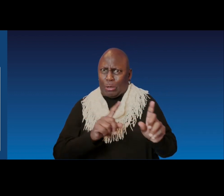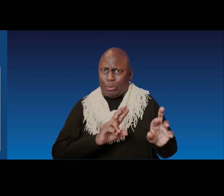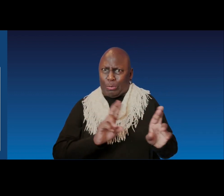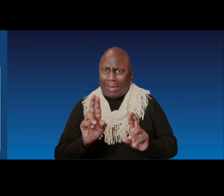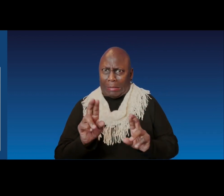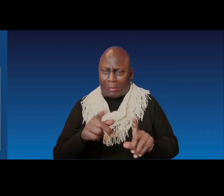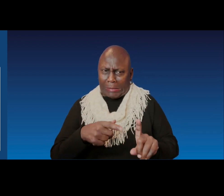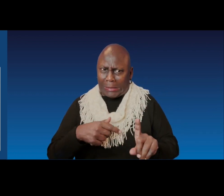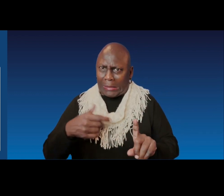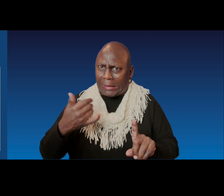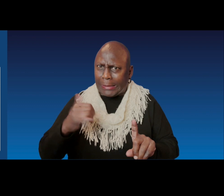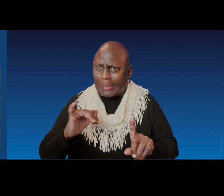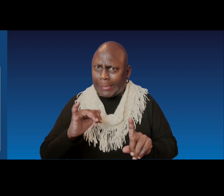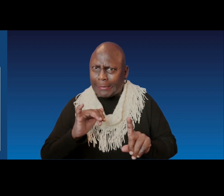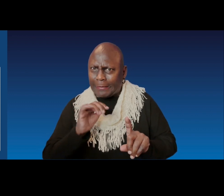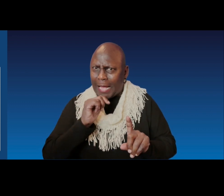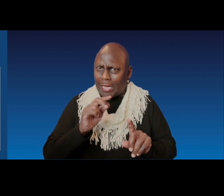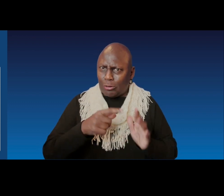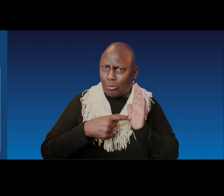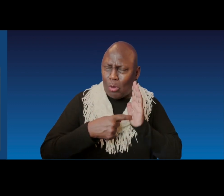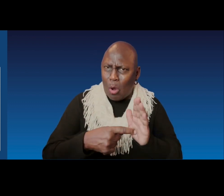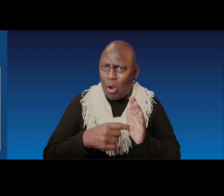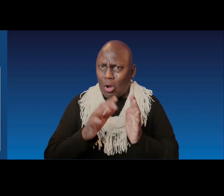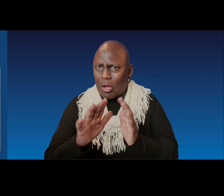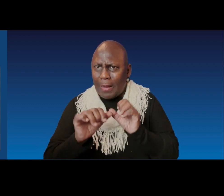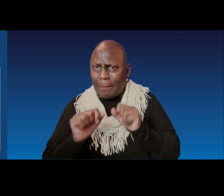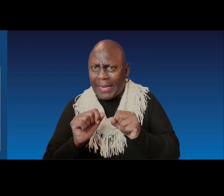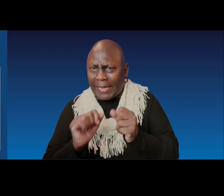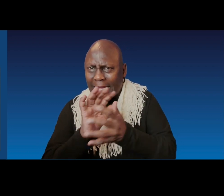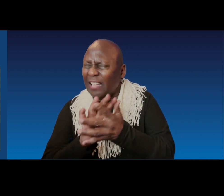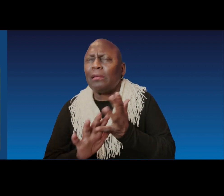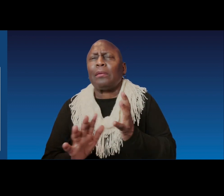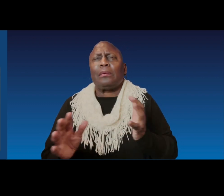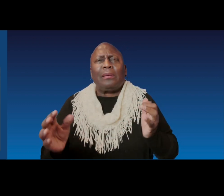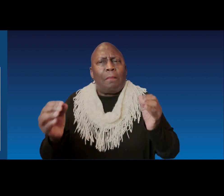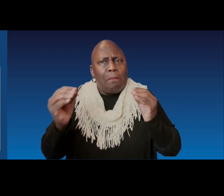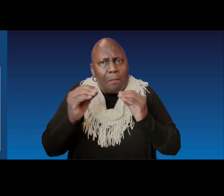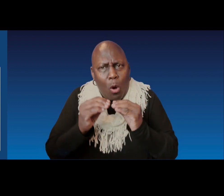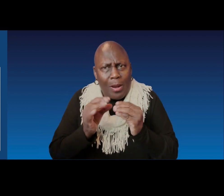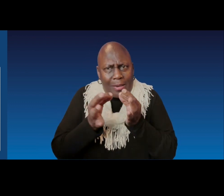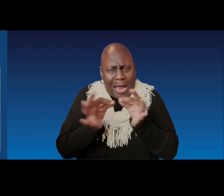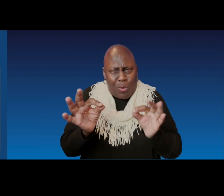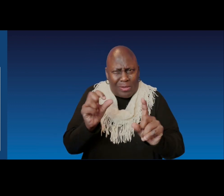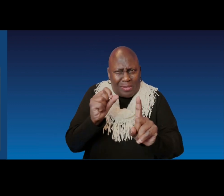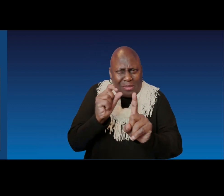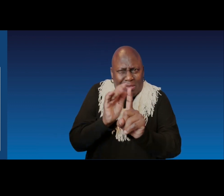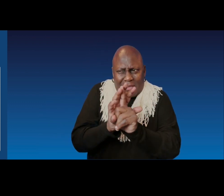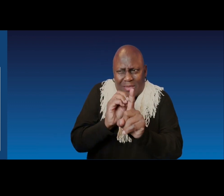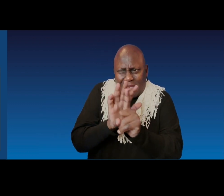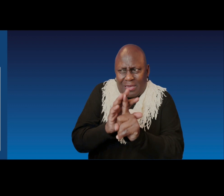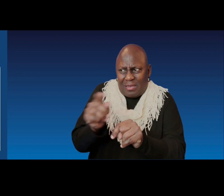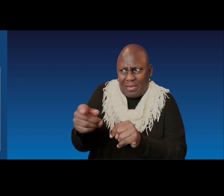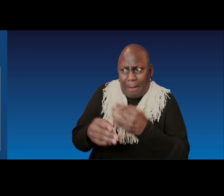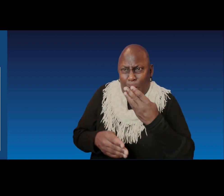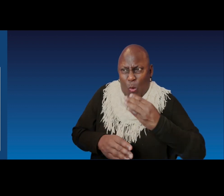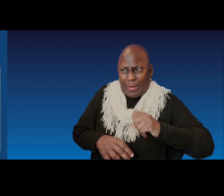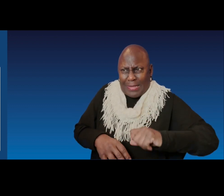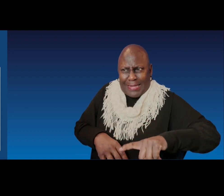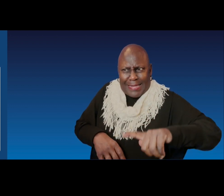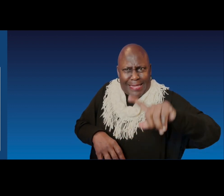I recommend that once children arrive in your classroom, they're in that pre-readiness stage and their abilities may not be shown fully.